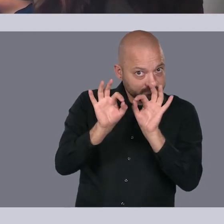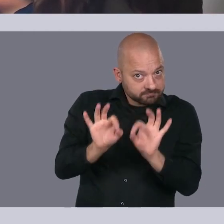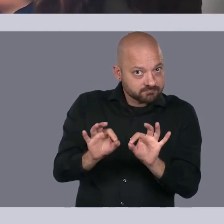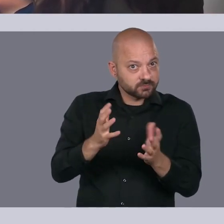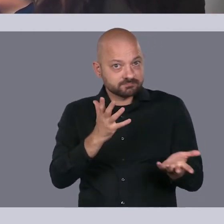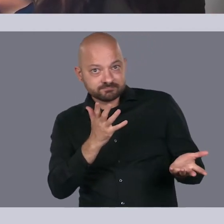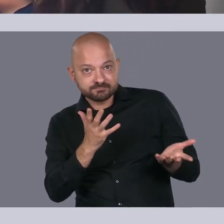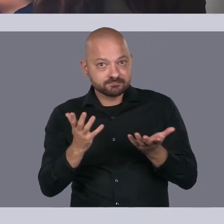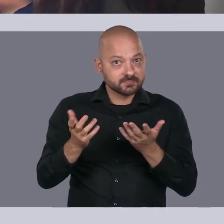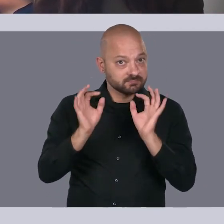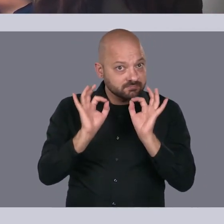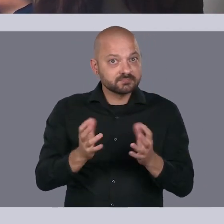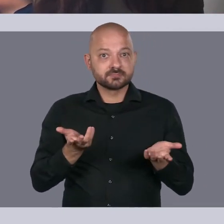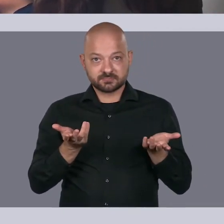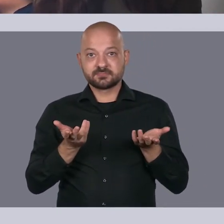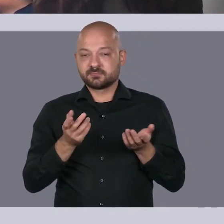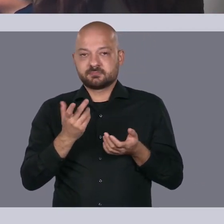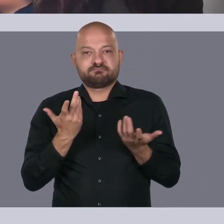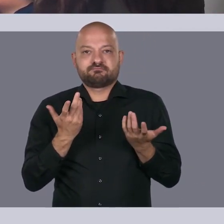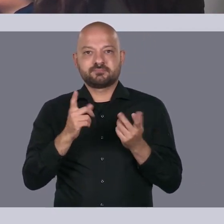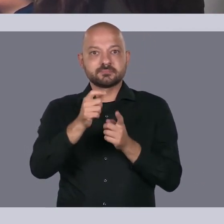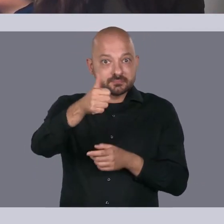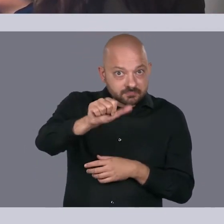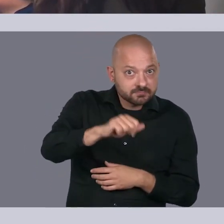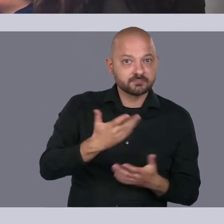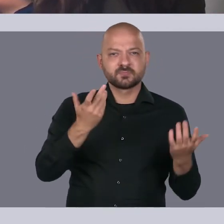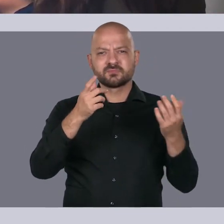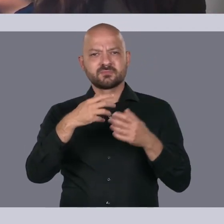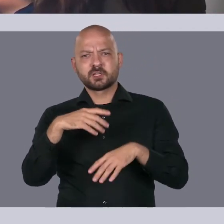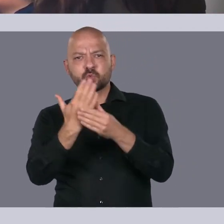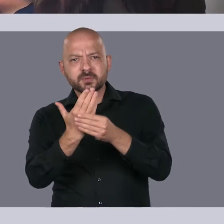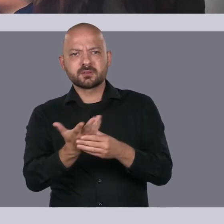On the other side, assessing, documenting and storing user produced sign language content